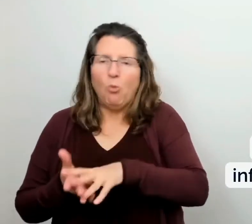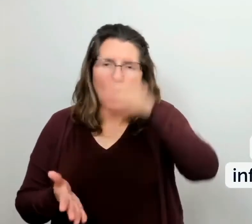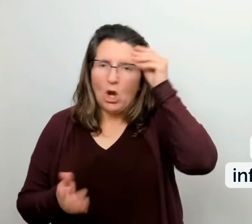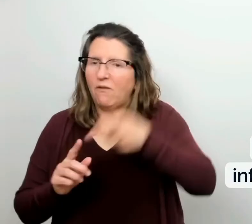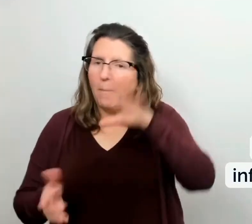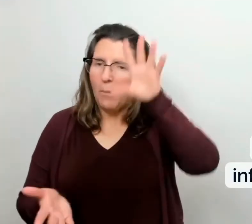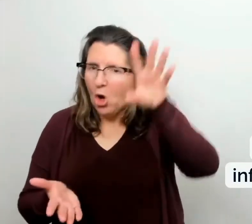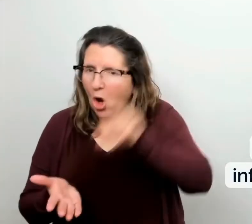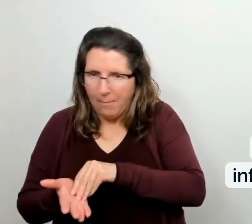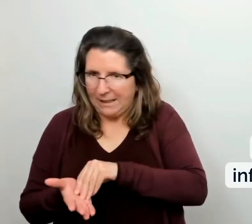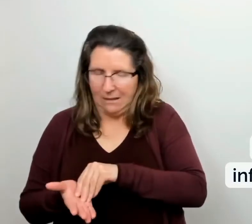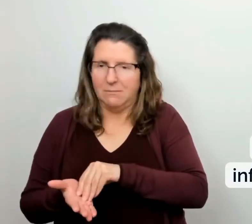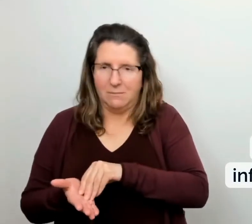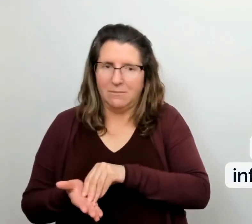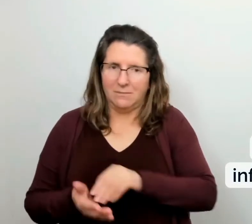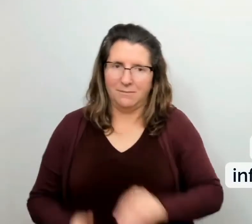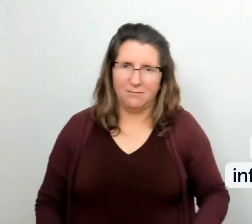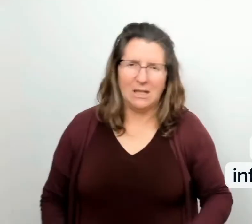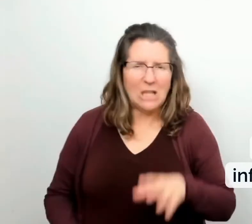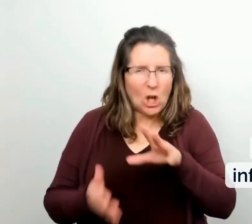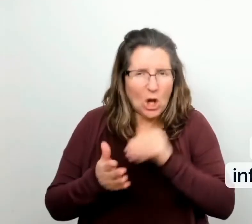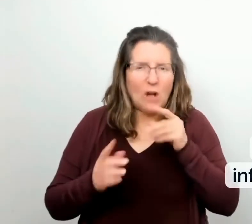Learning doesn't happen by simply copying.